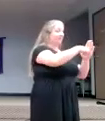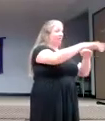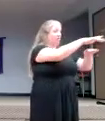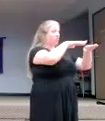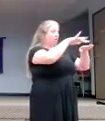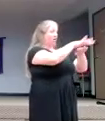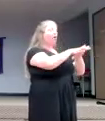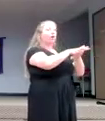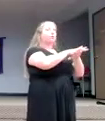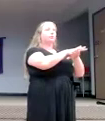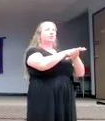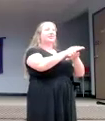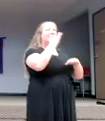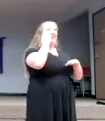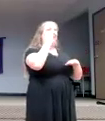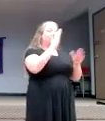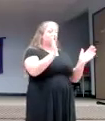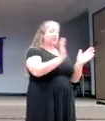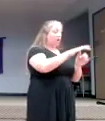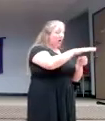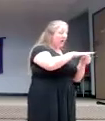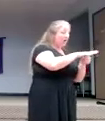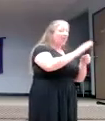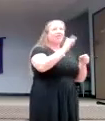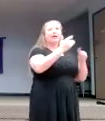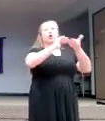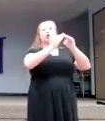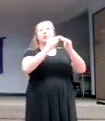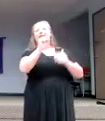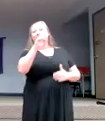systems are in place over a small area, such as a targeted community like Sedco Hills and